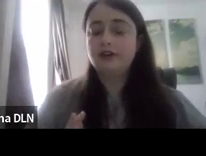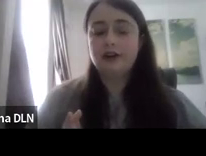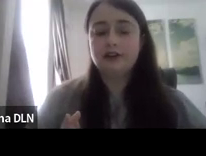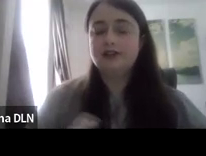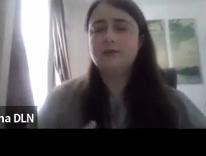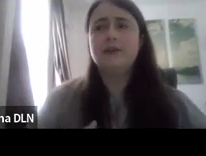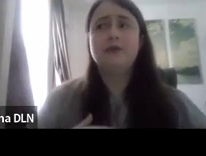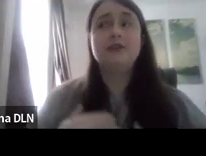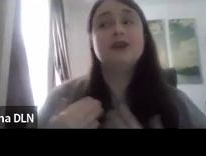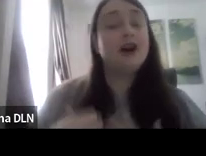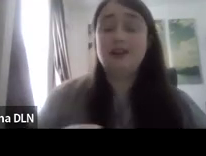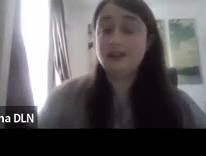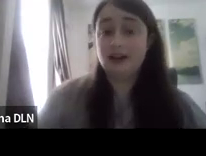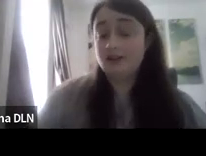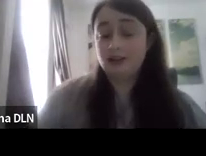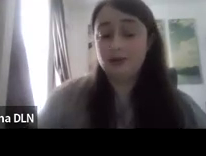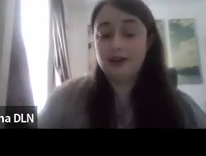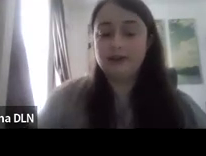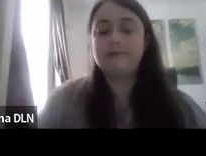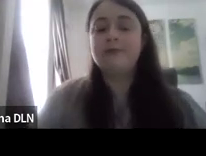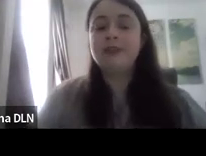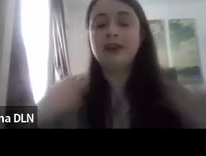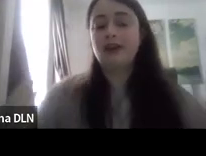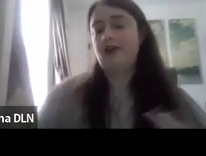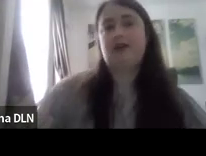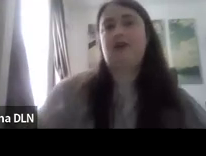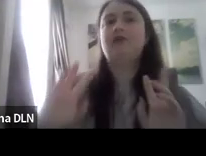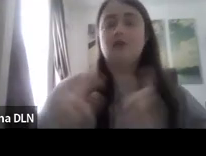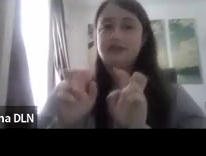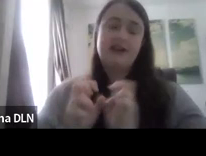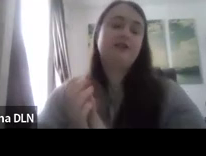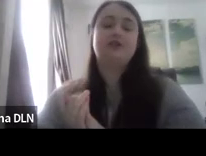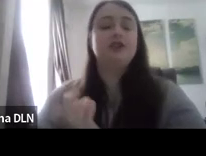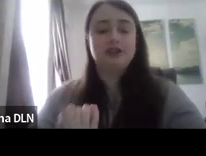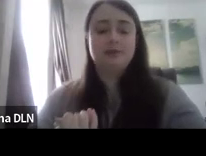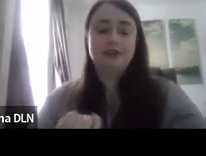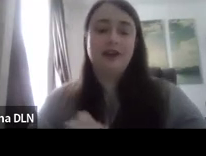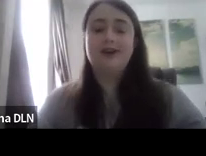undergrad is something that was entirely standard at UEA. Other non-standard adjustments I